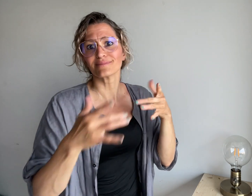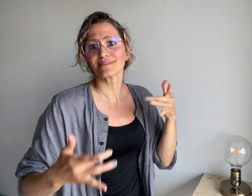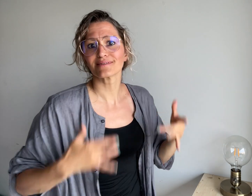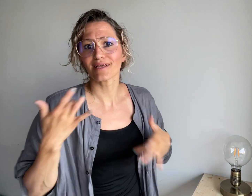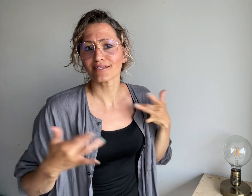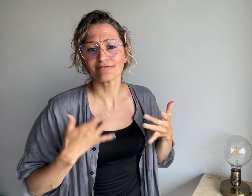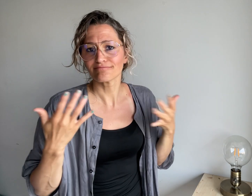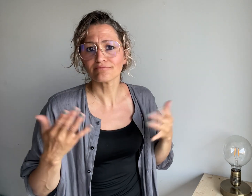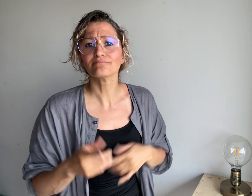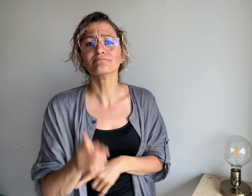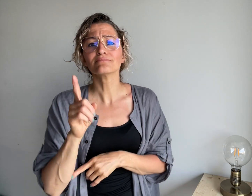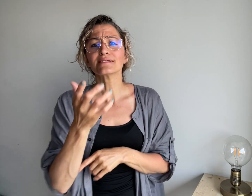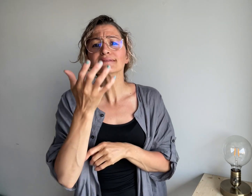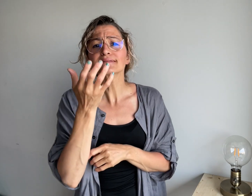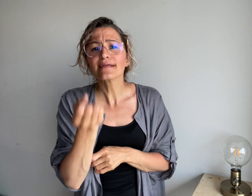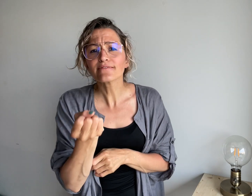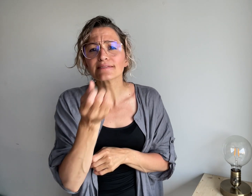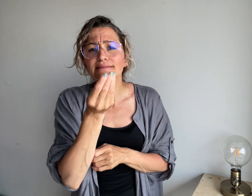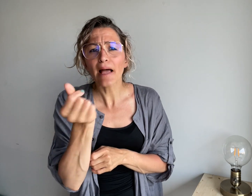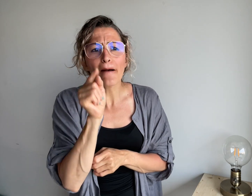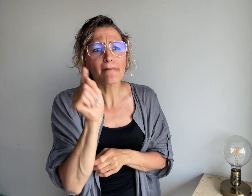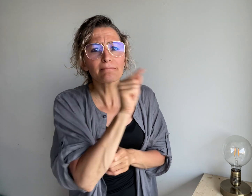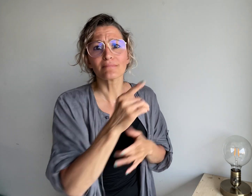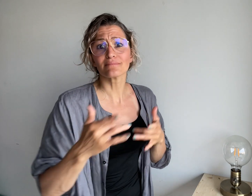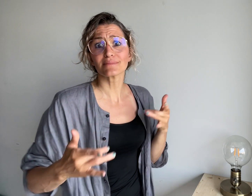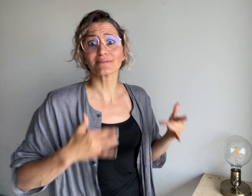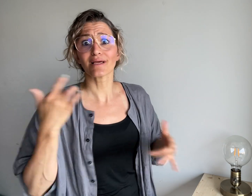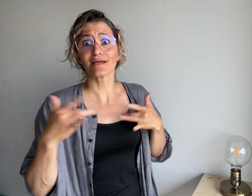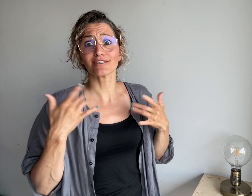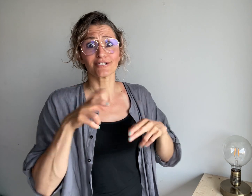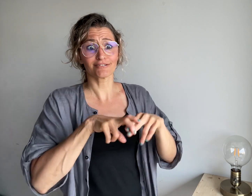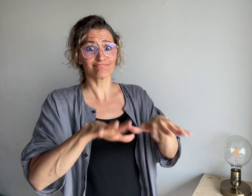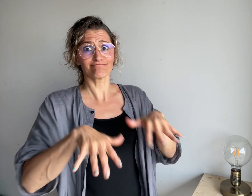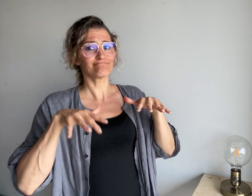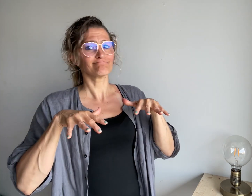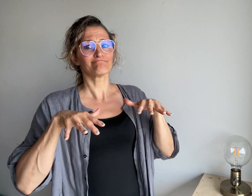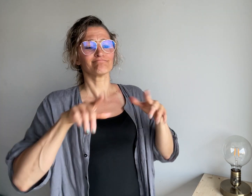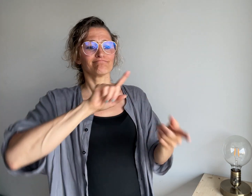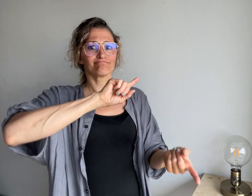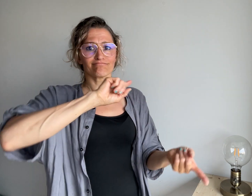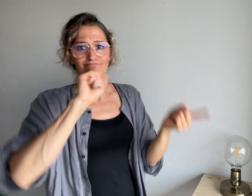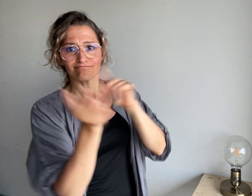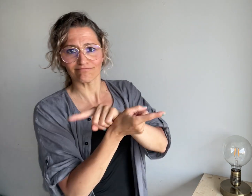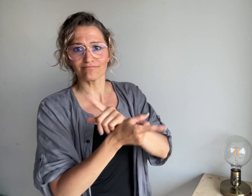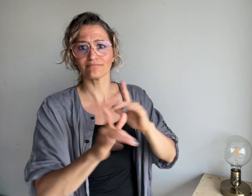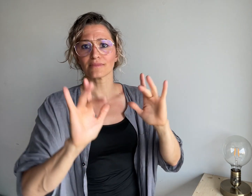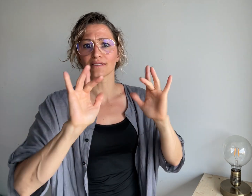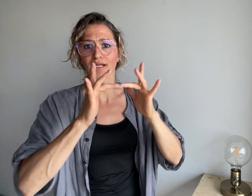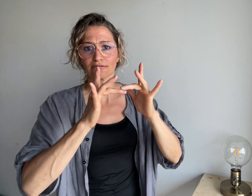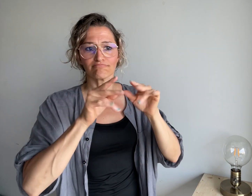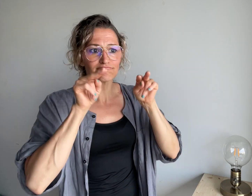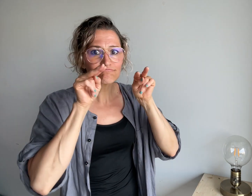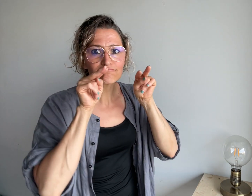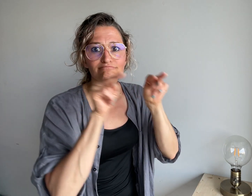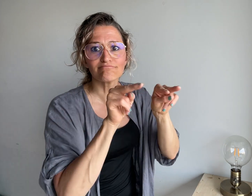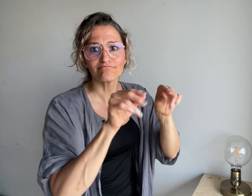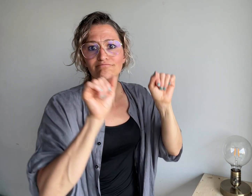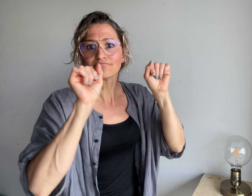have turned to Virtual Reality productions in which they